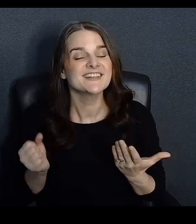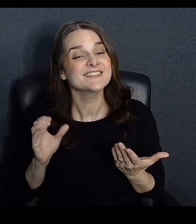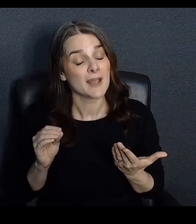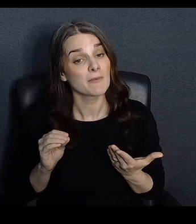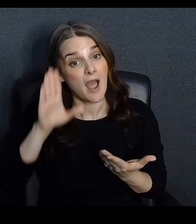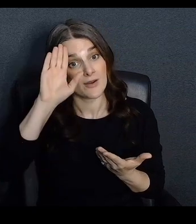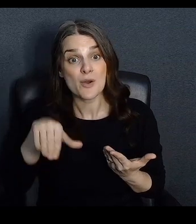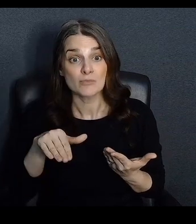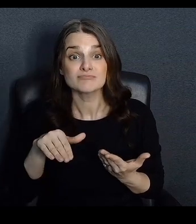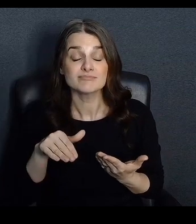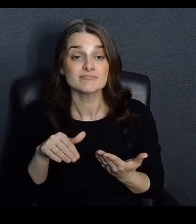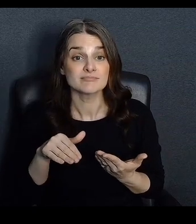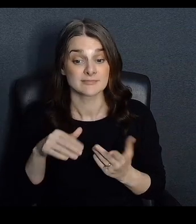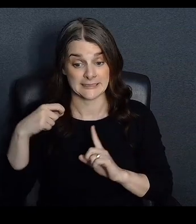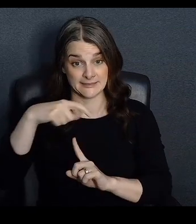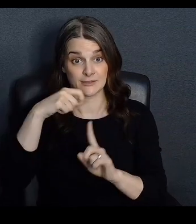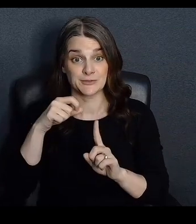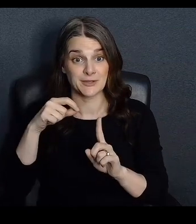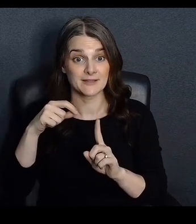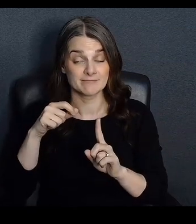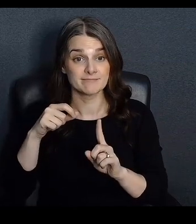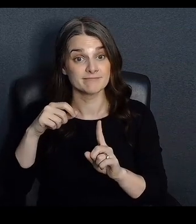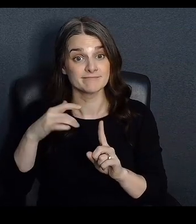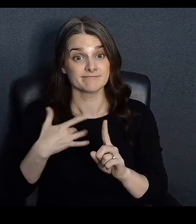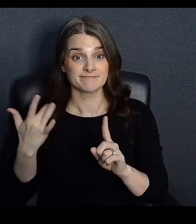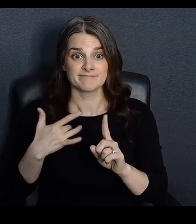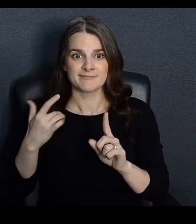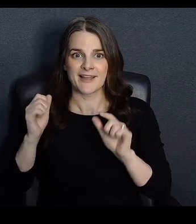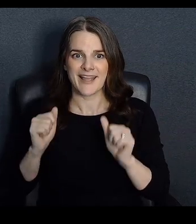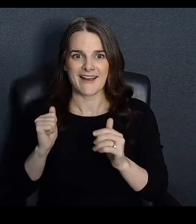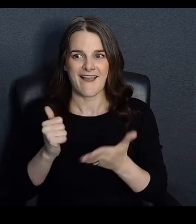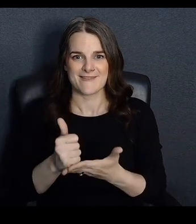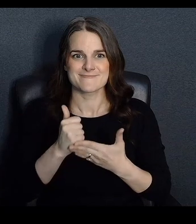me to prepare for and transition between tasks and environments.